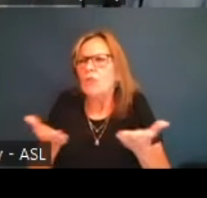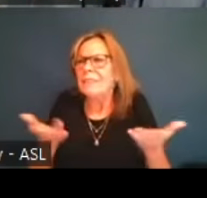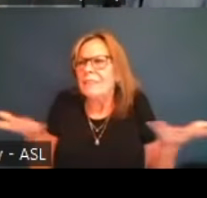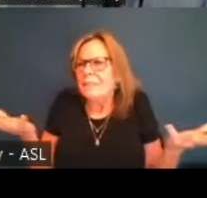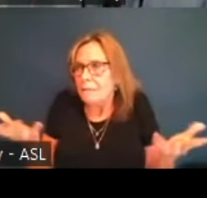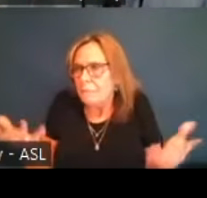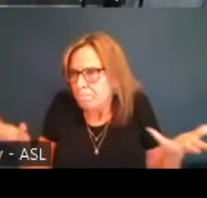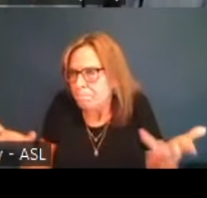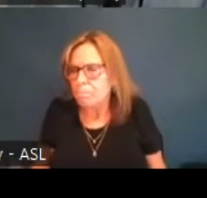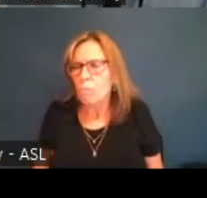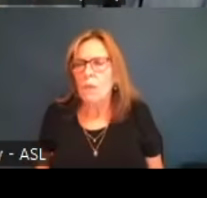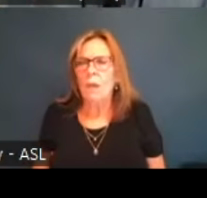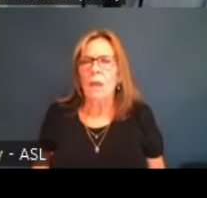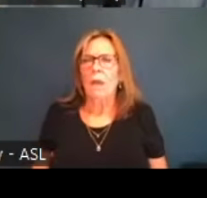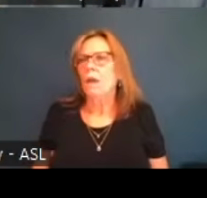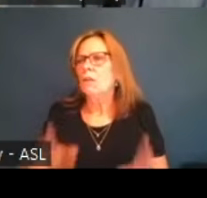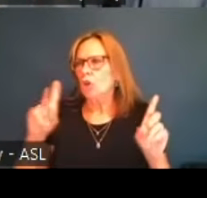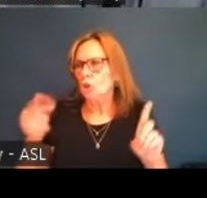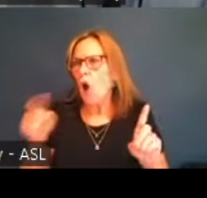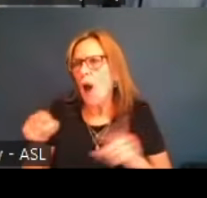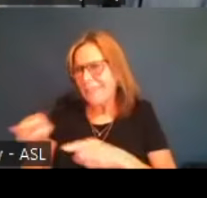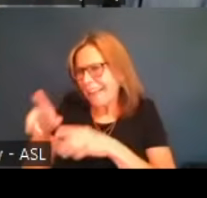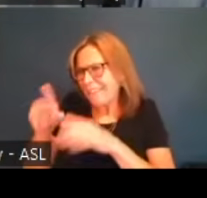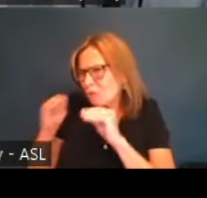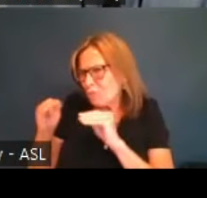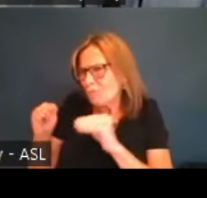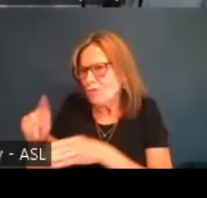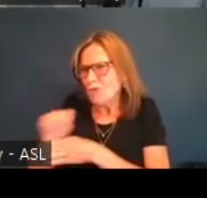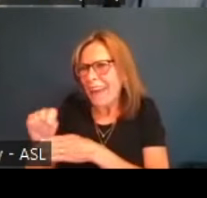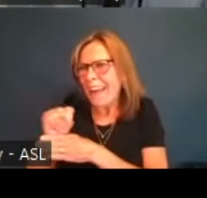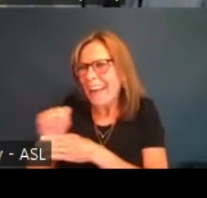to say, hey, I'm training this dog today and I'd like to have